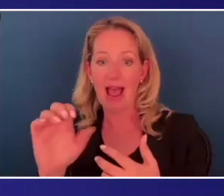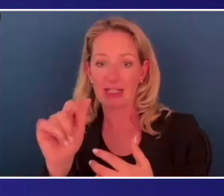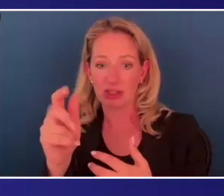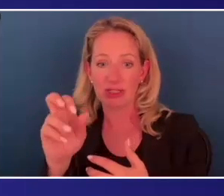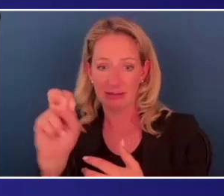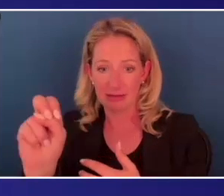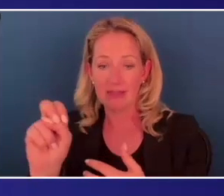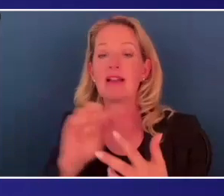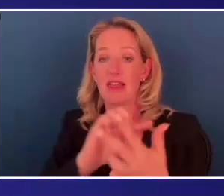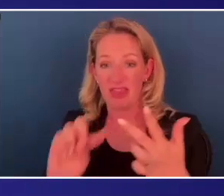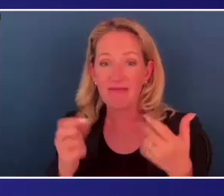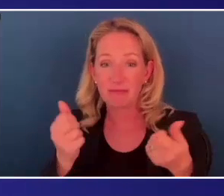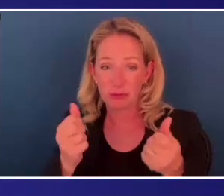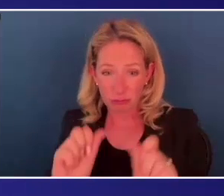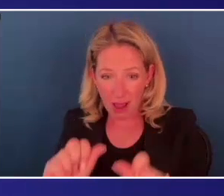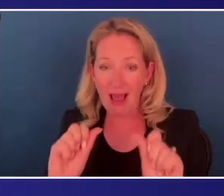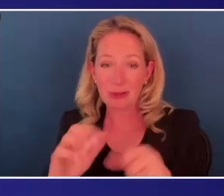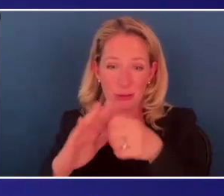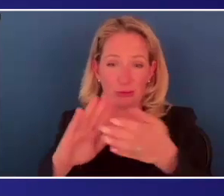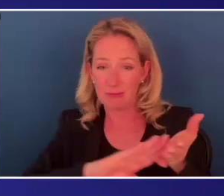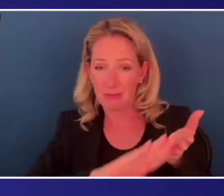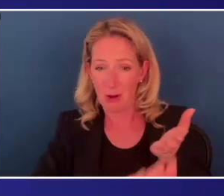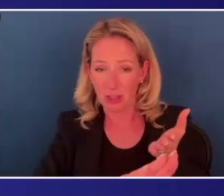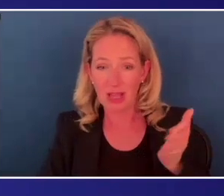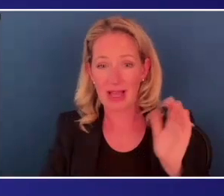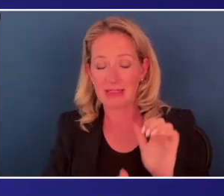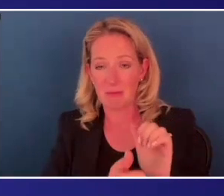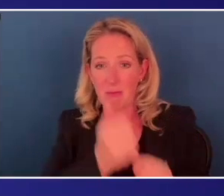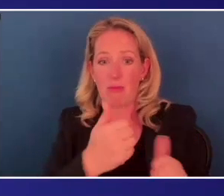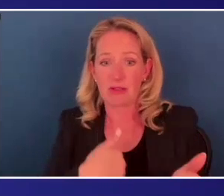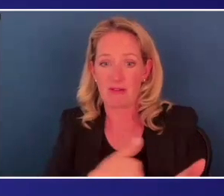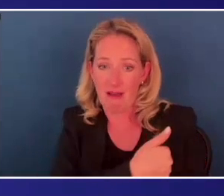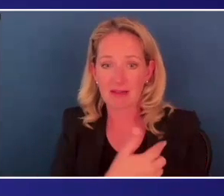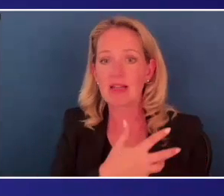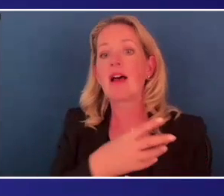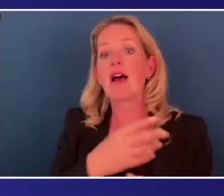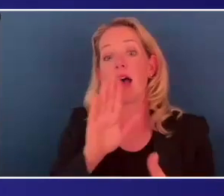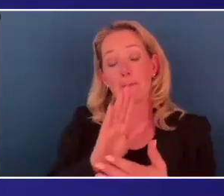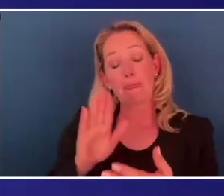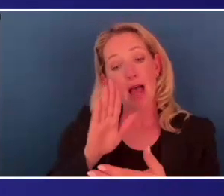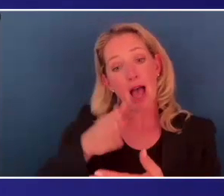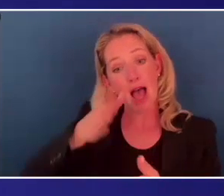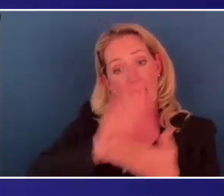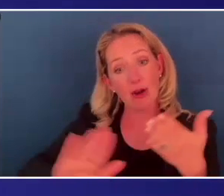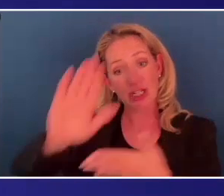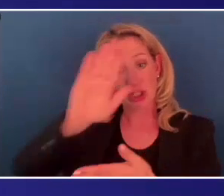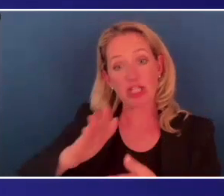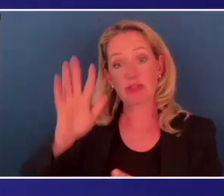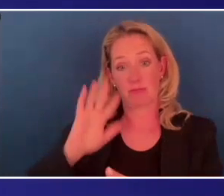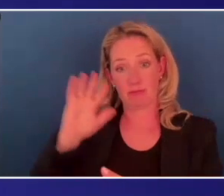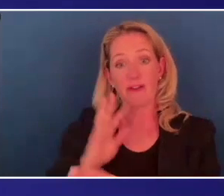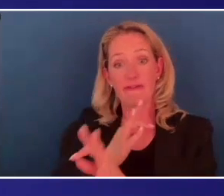Public college was free until the administration of former president Ronald Reagan who intended to determine who could attend college.